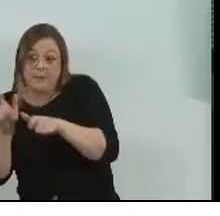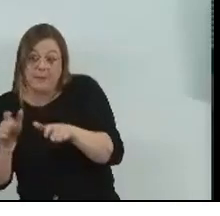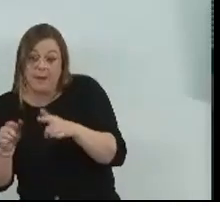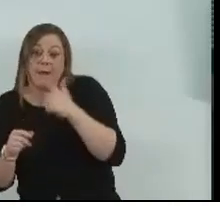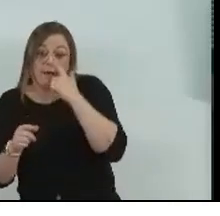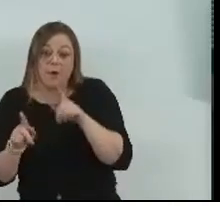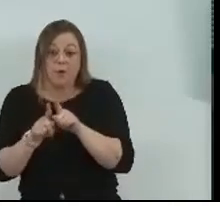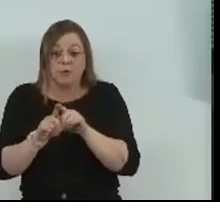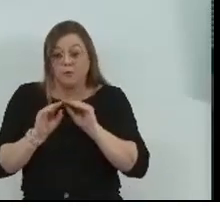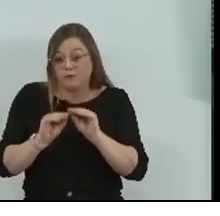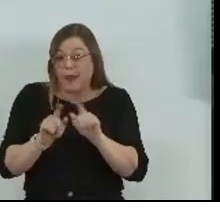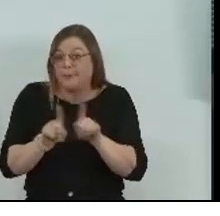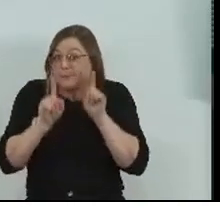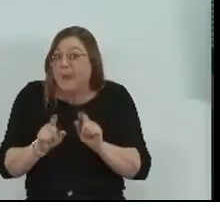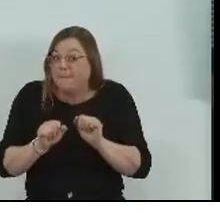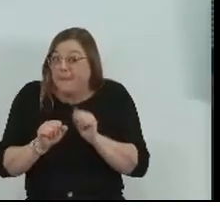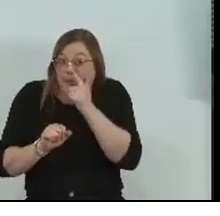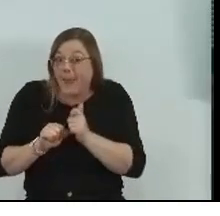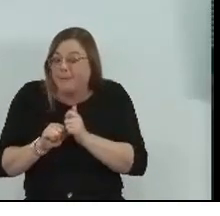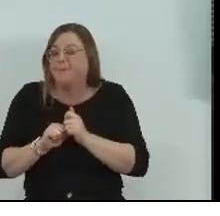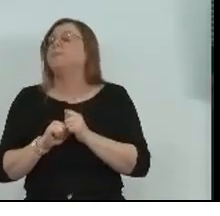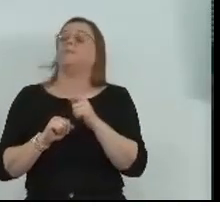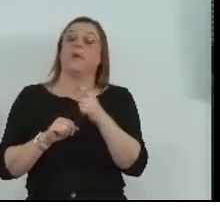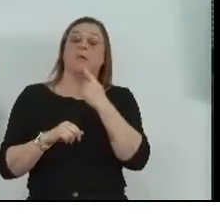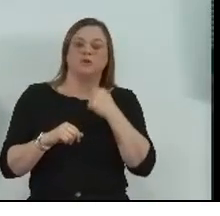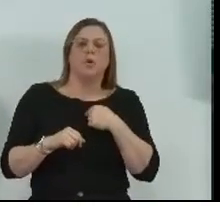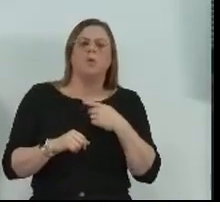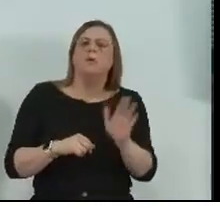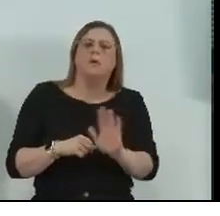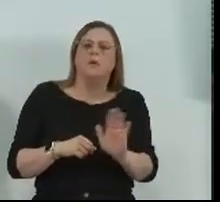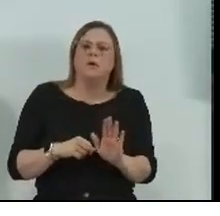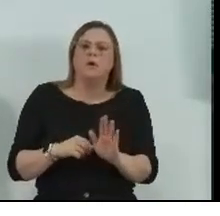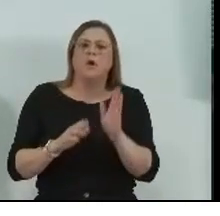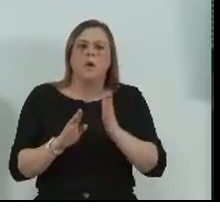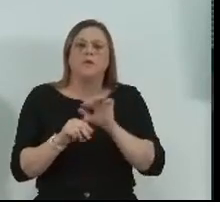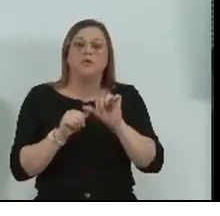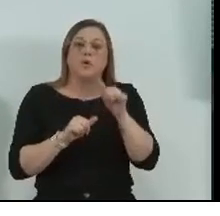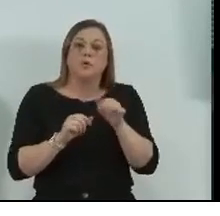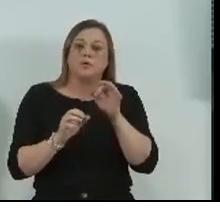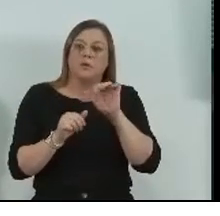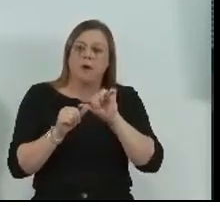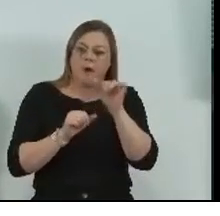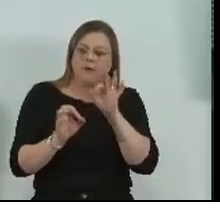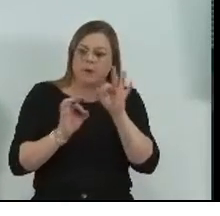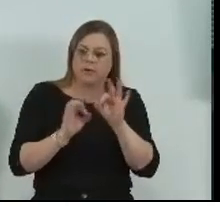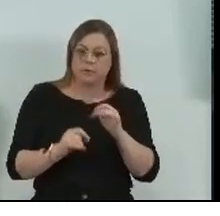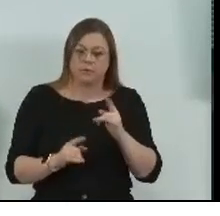always can also train with them. Until I got told I'll know. Are you guys the after party? I was like, what after party?